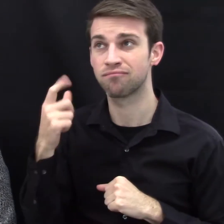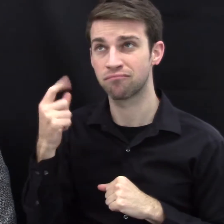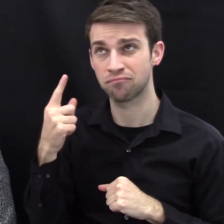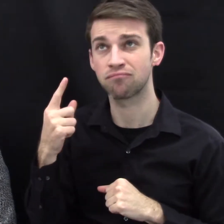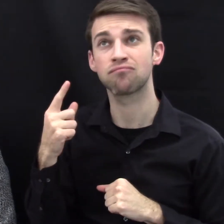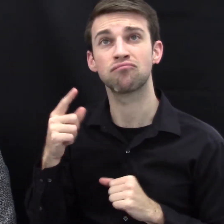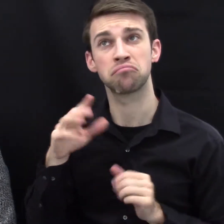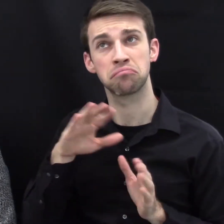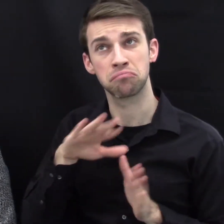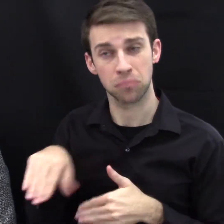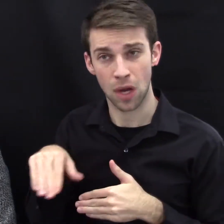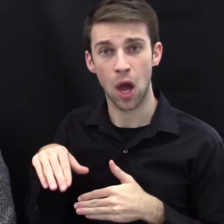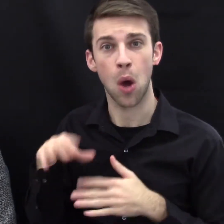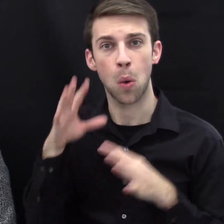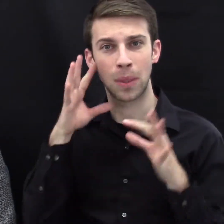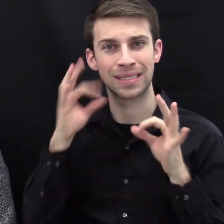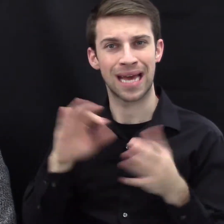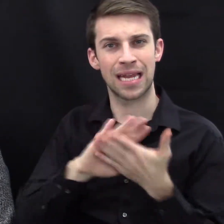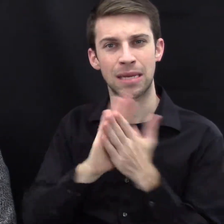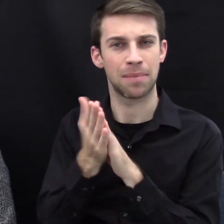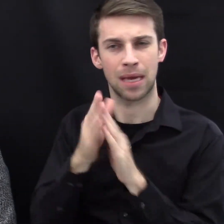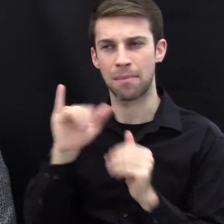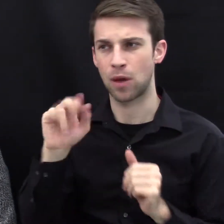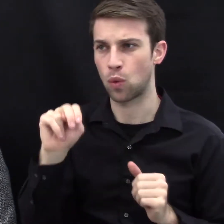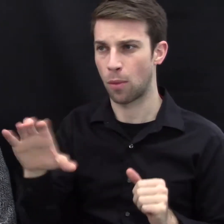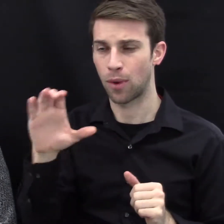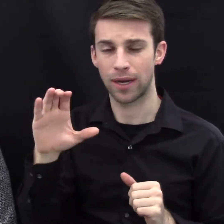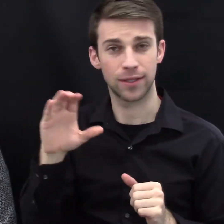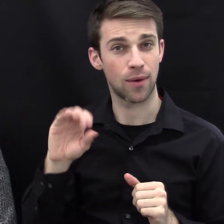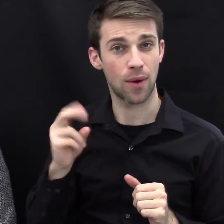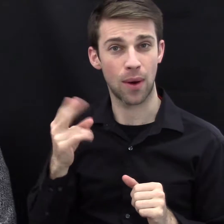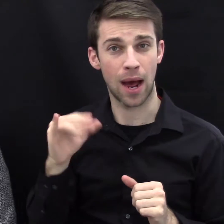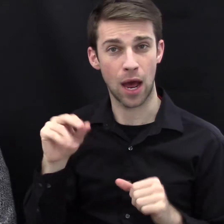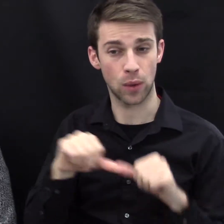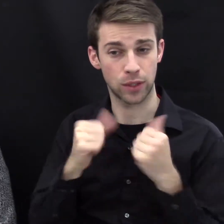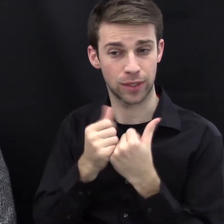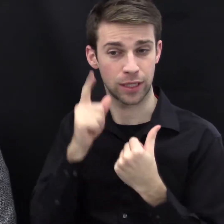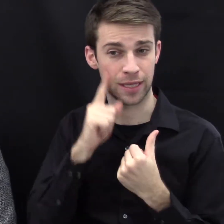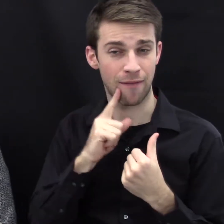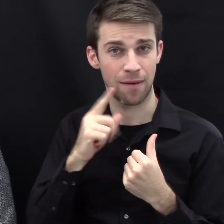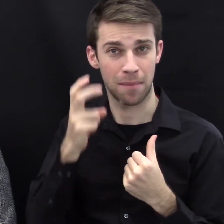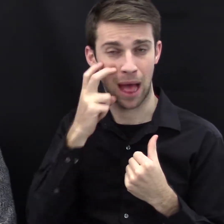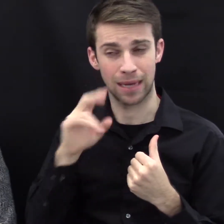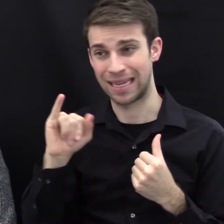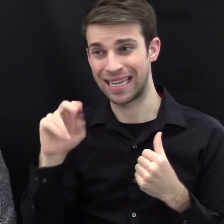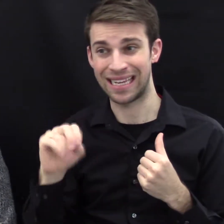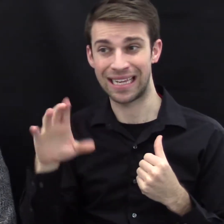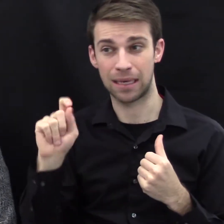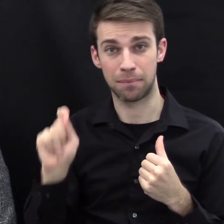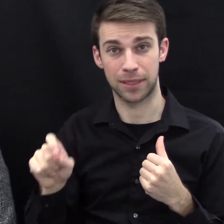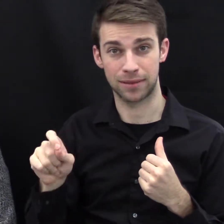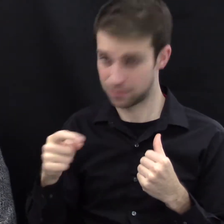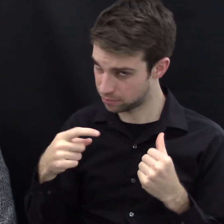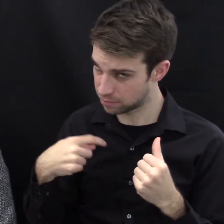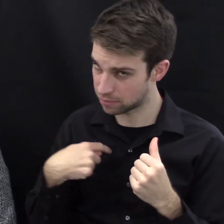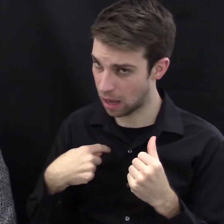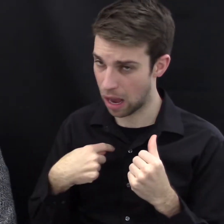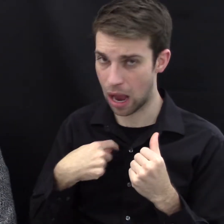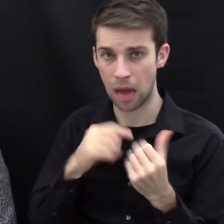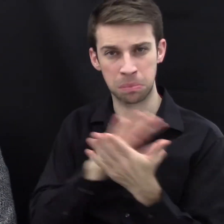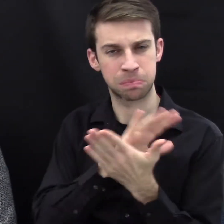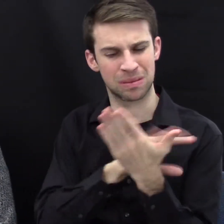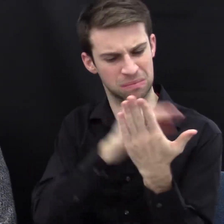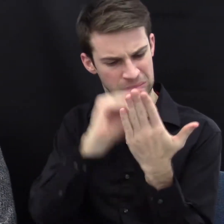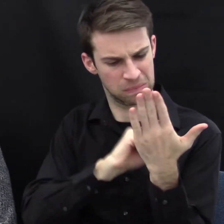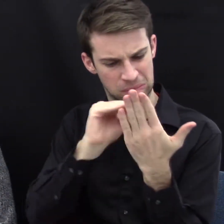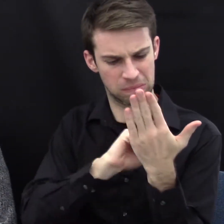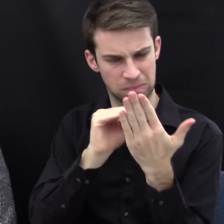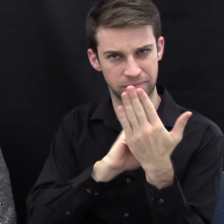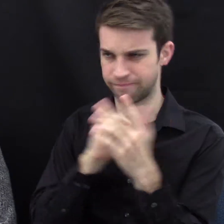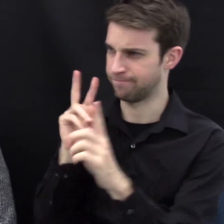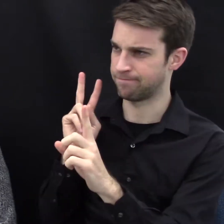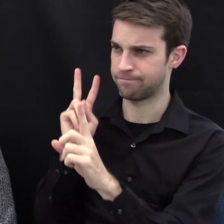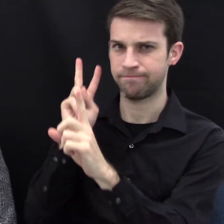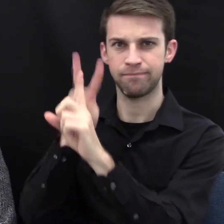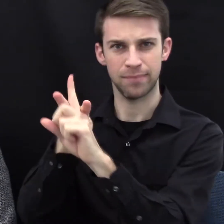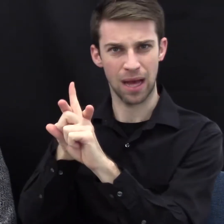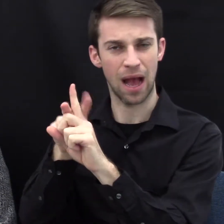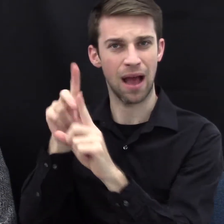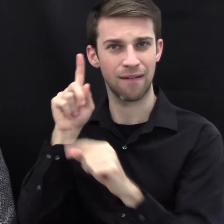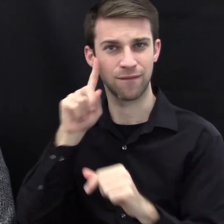be incorporated, Ohio Association of the Deaf-Blind, I filled out all of the paperwork to be eligible